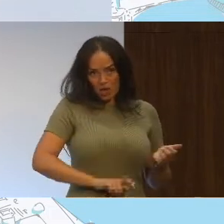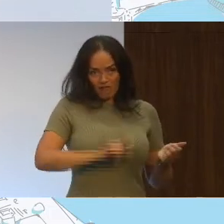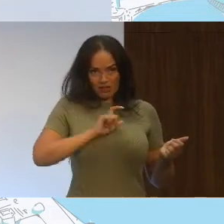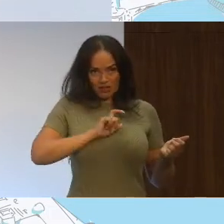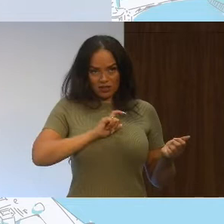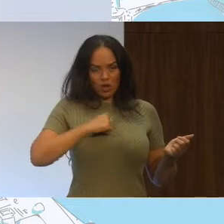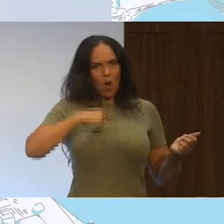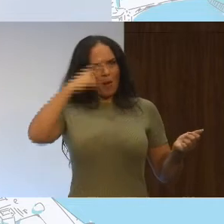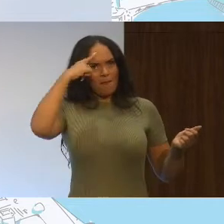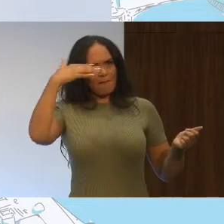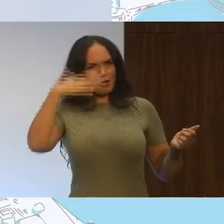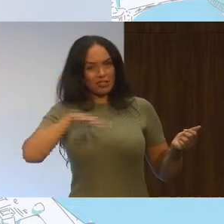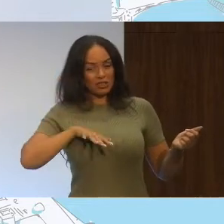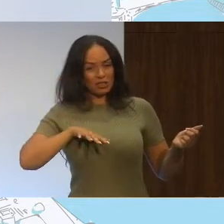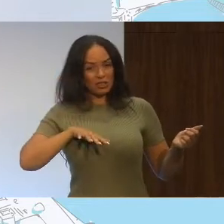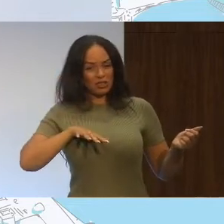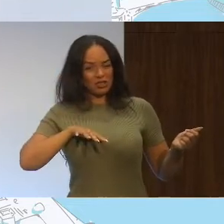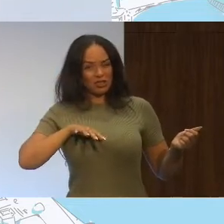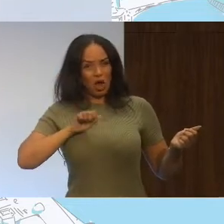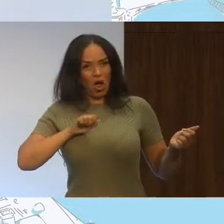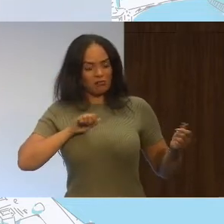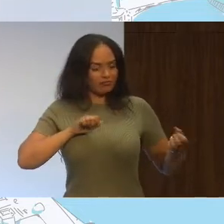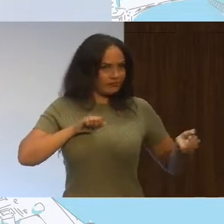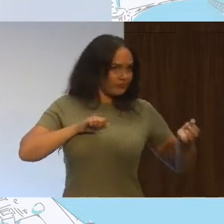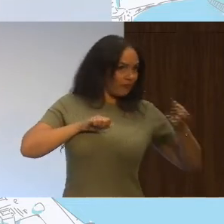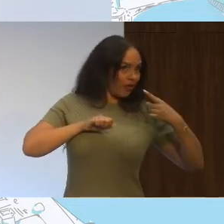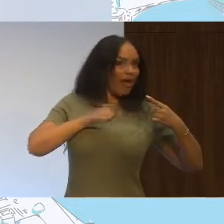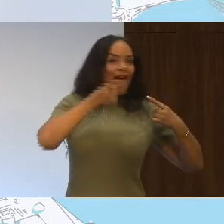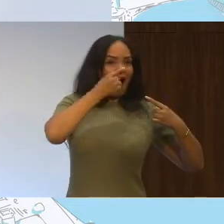I can, more often than not, still make it to work. Even more incredible.